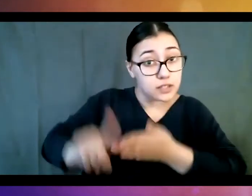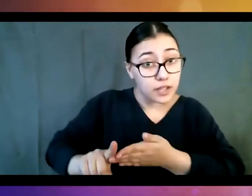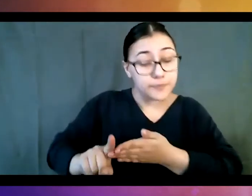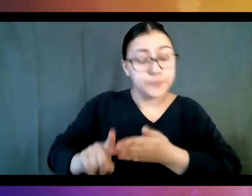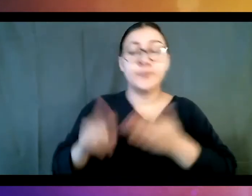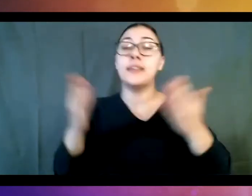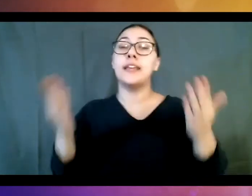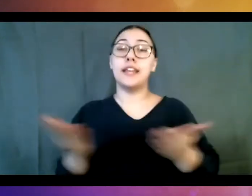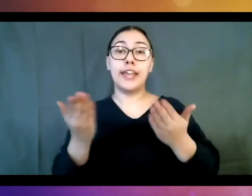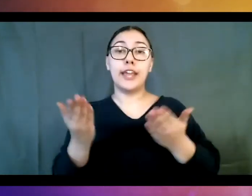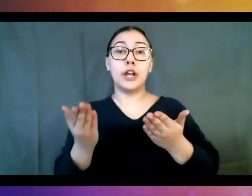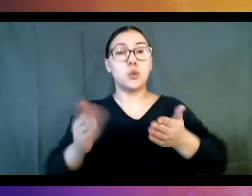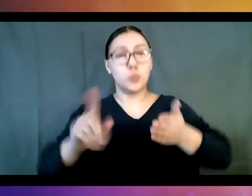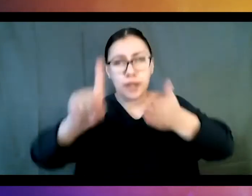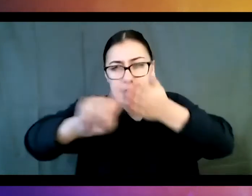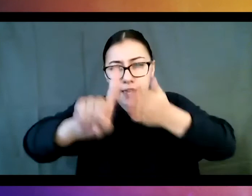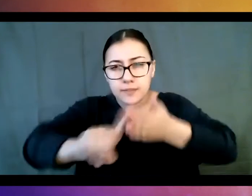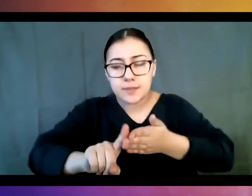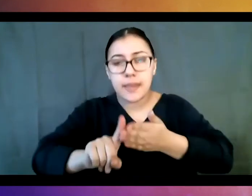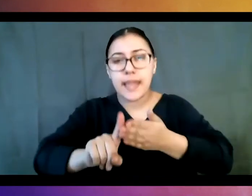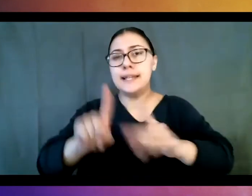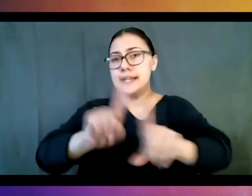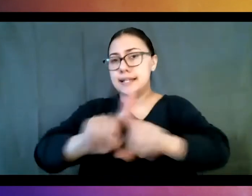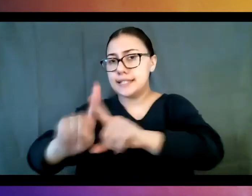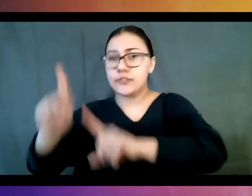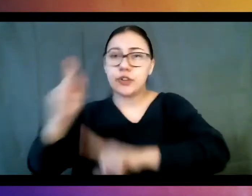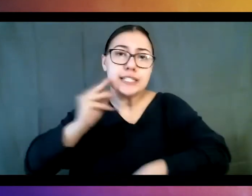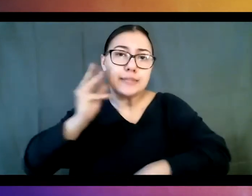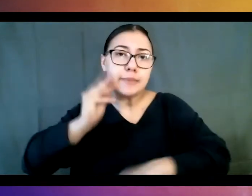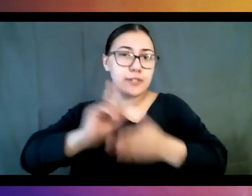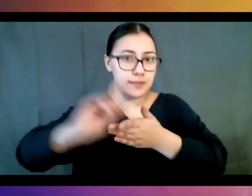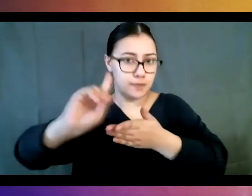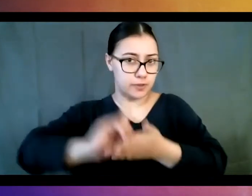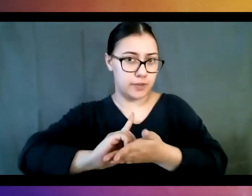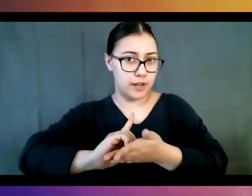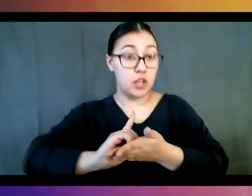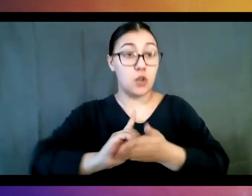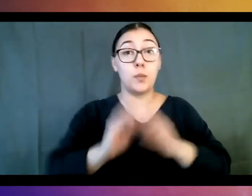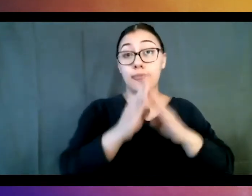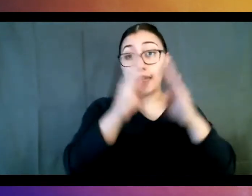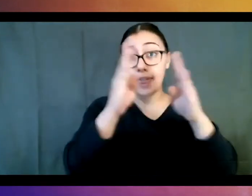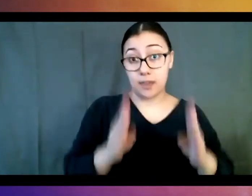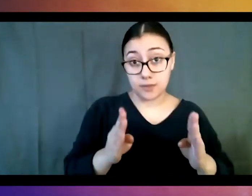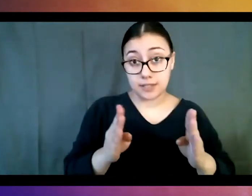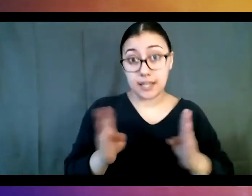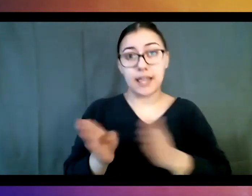of discrimination in housing, employment, and public accommodations.